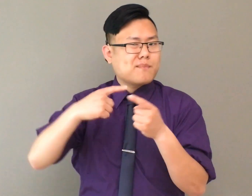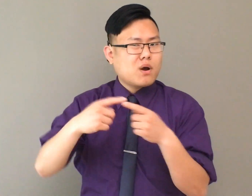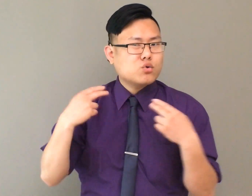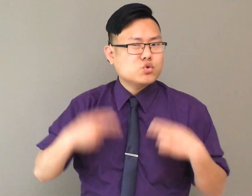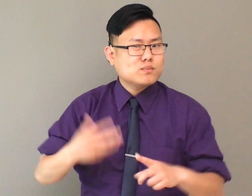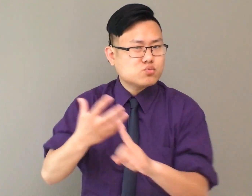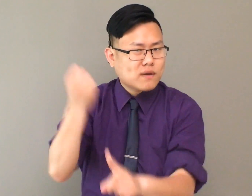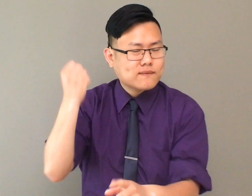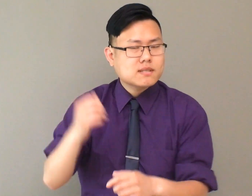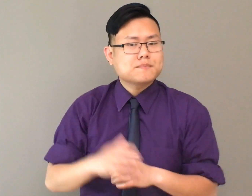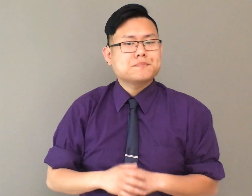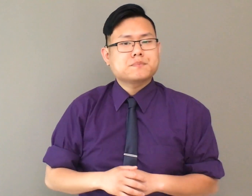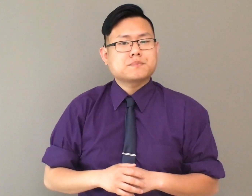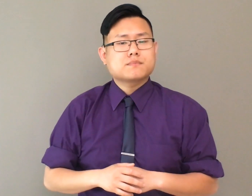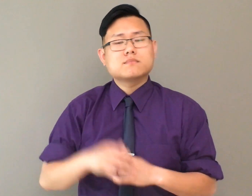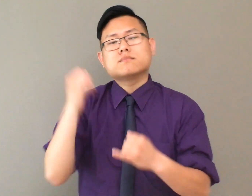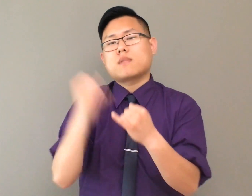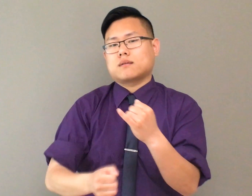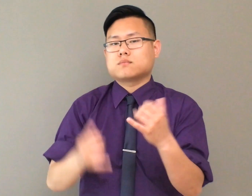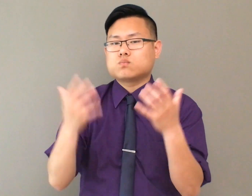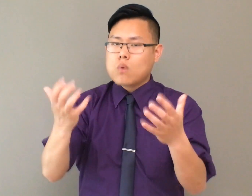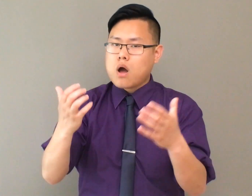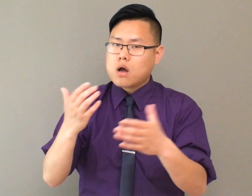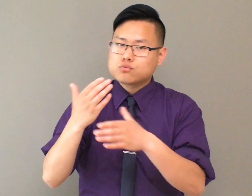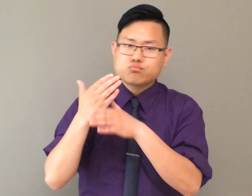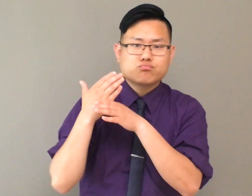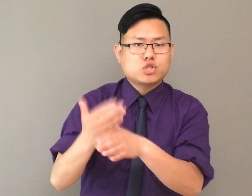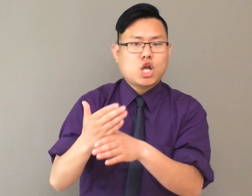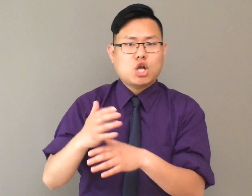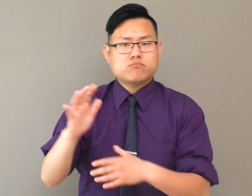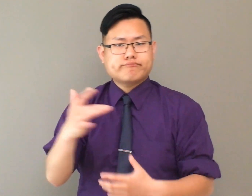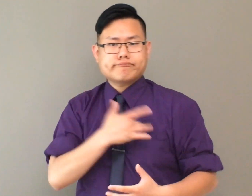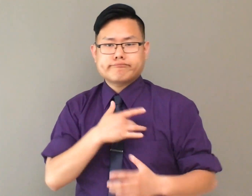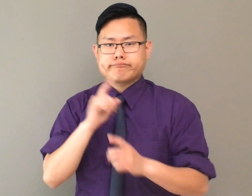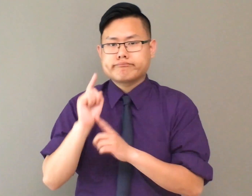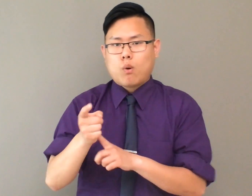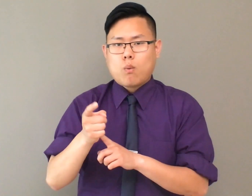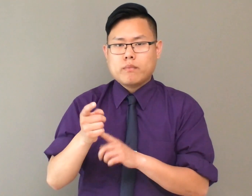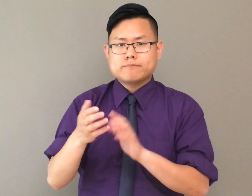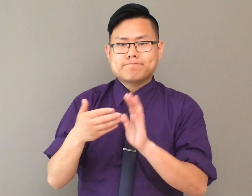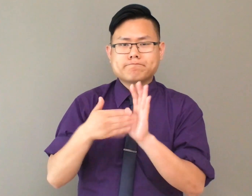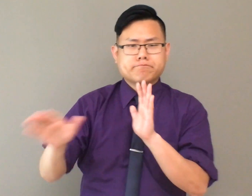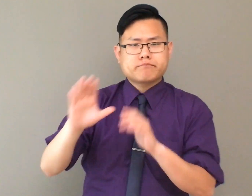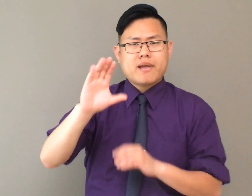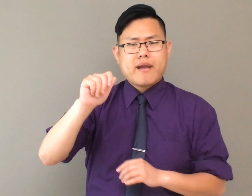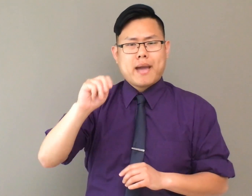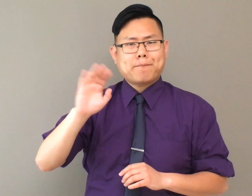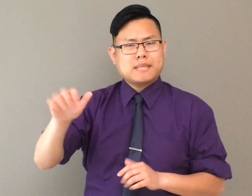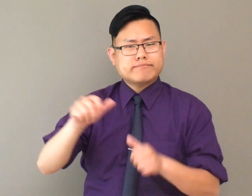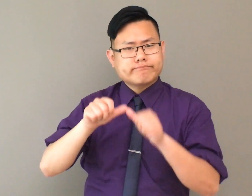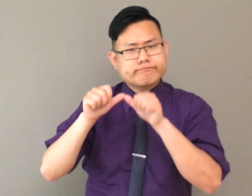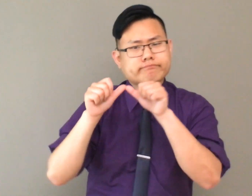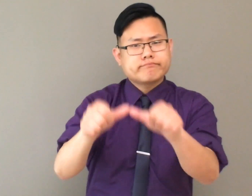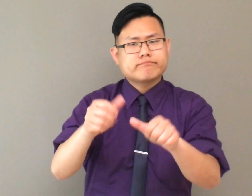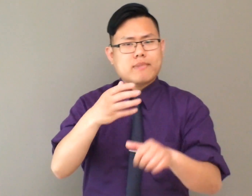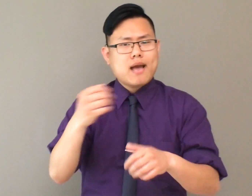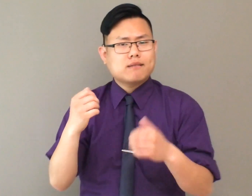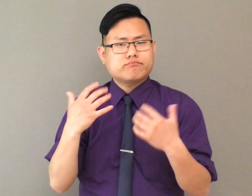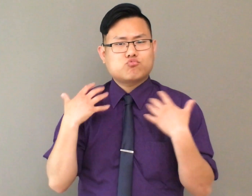issue and all become more conscious about the challenges of human trafficking. Finally, I wanted to share I also wanted to share a really heart wrenching story from